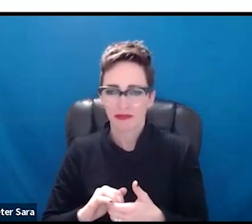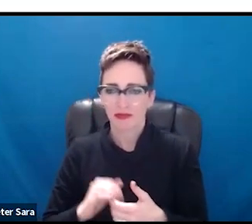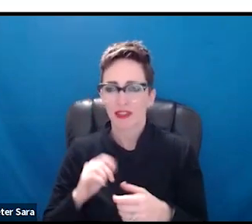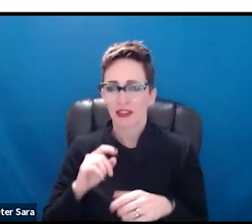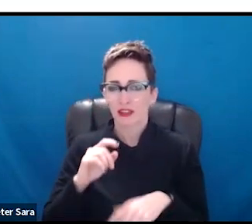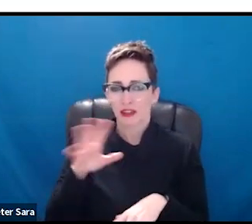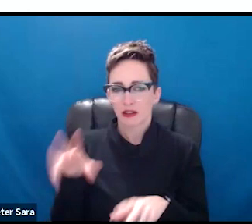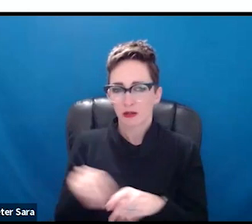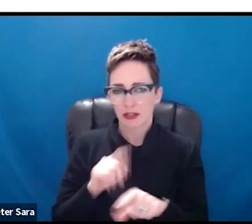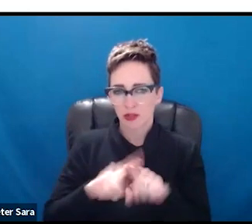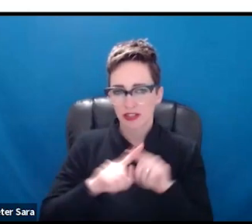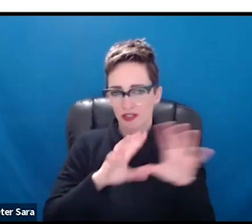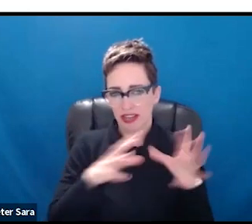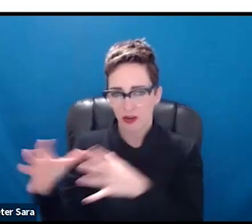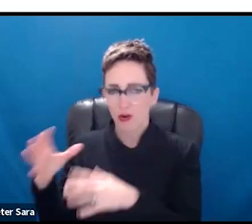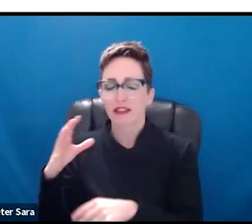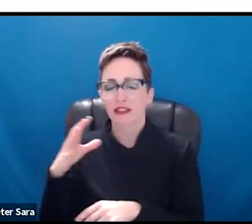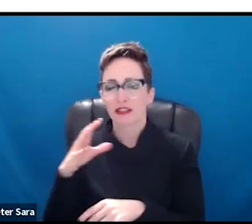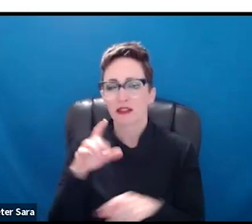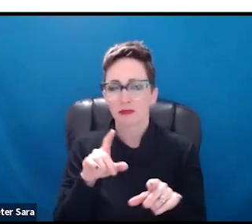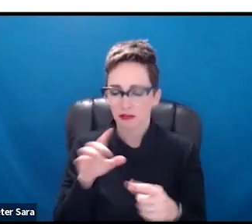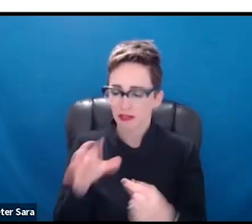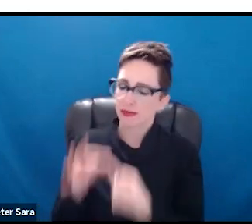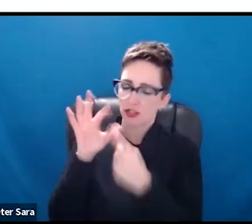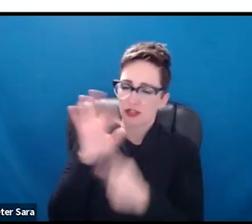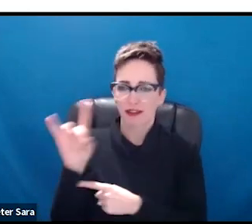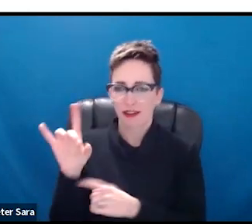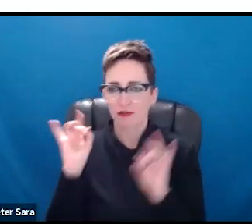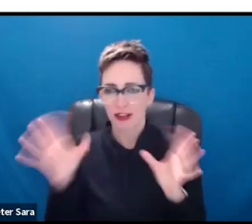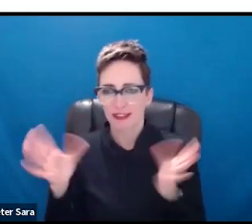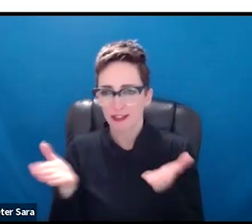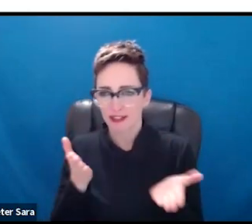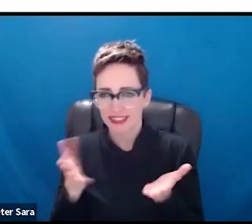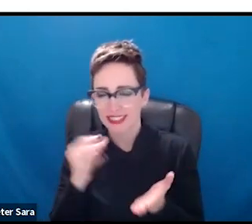988 and crisis services. And I want to recognize the Training and T.A.